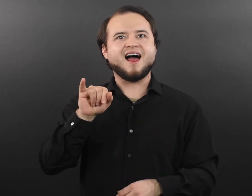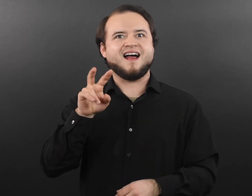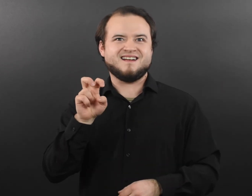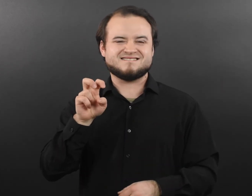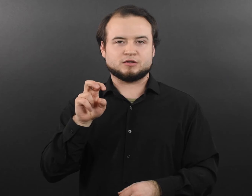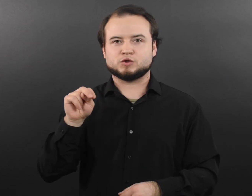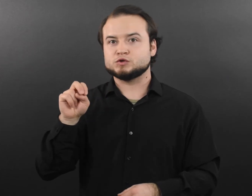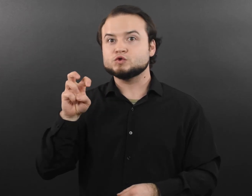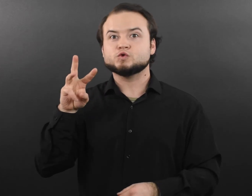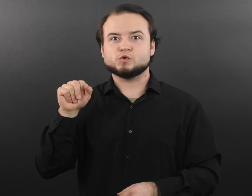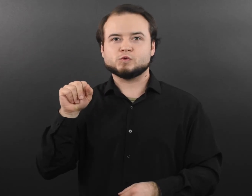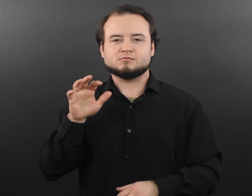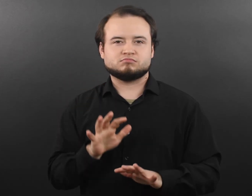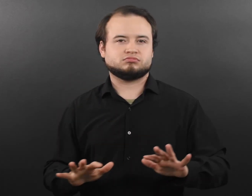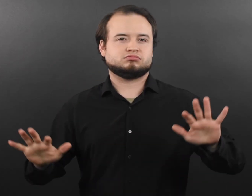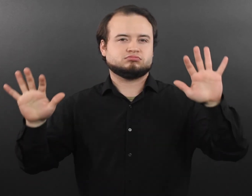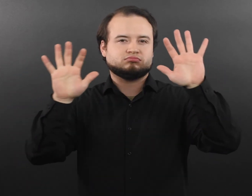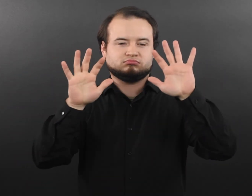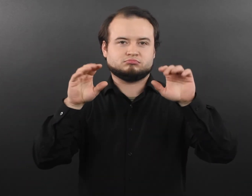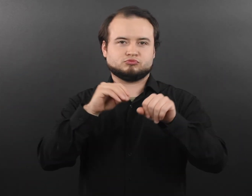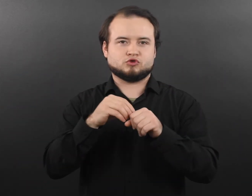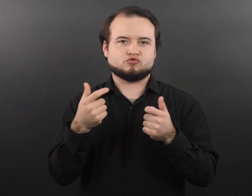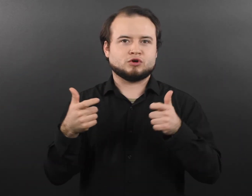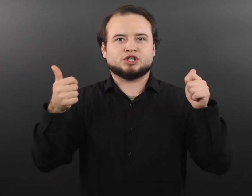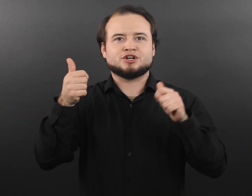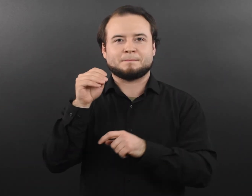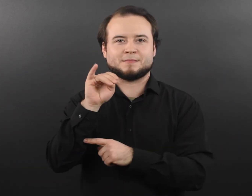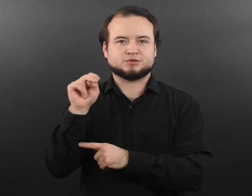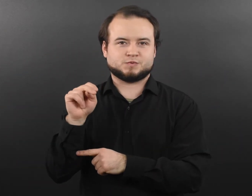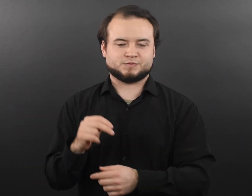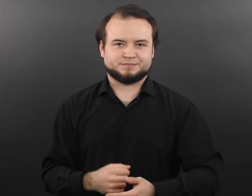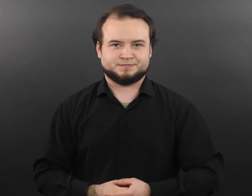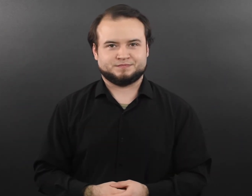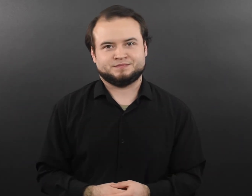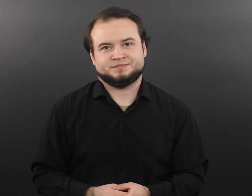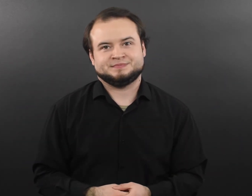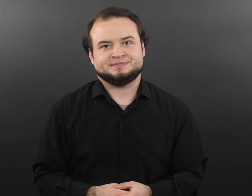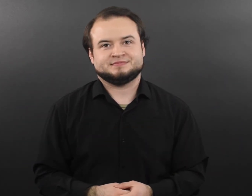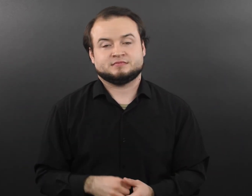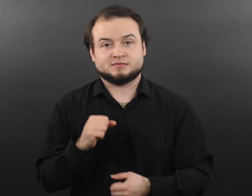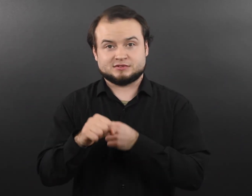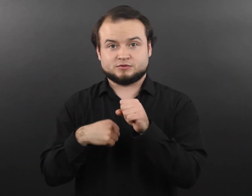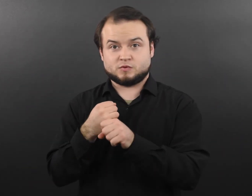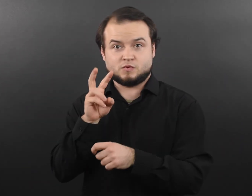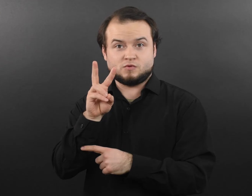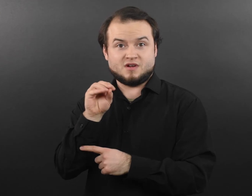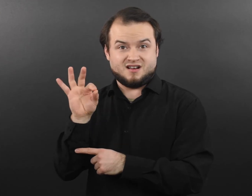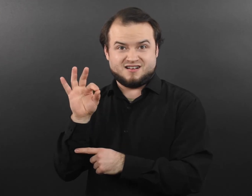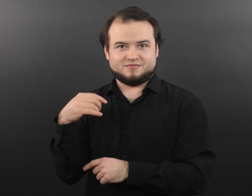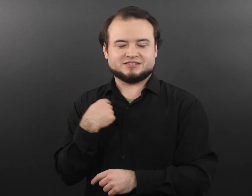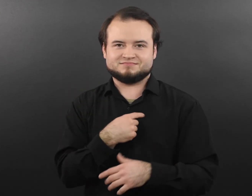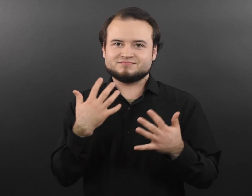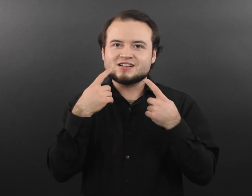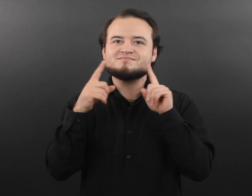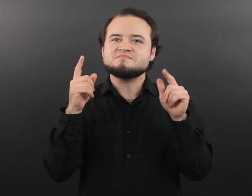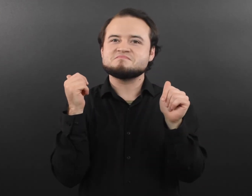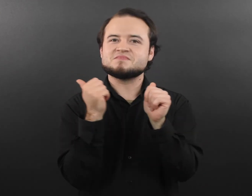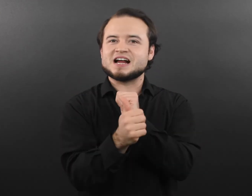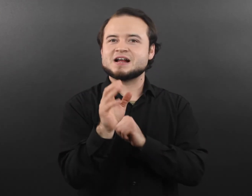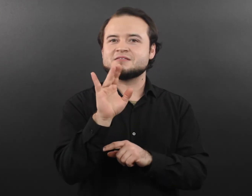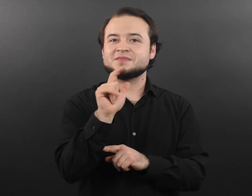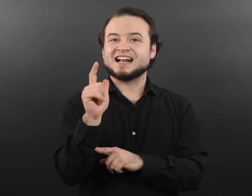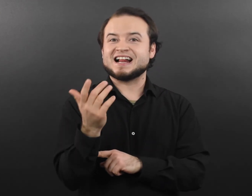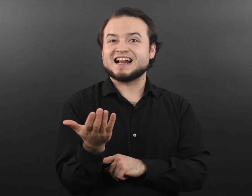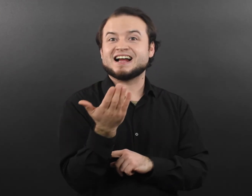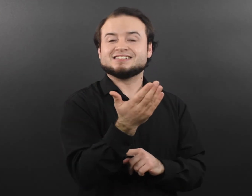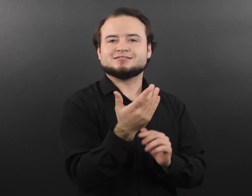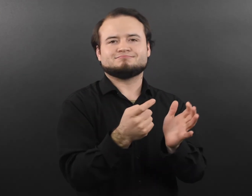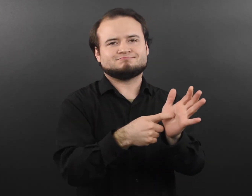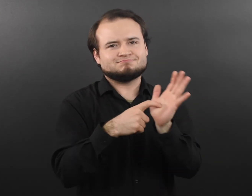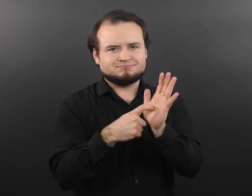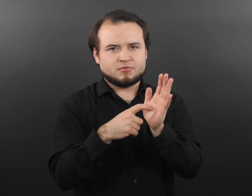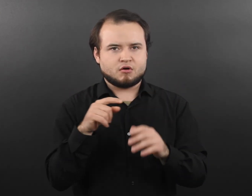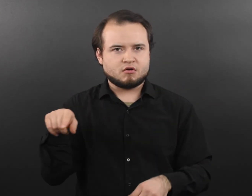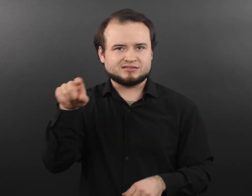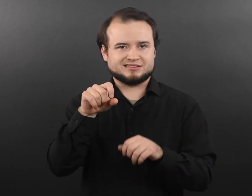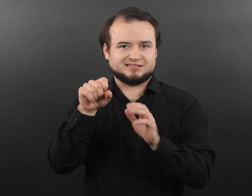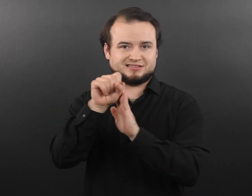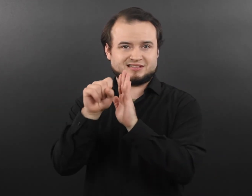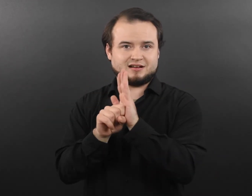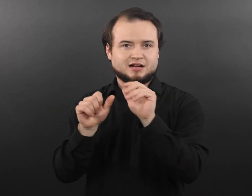in Greater Minnesota. In 2009, we passed a bill requiring that state agencies follow the digital